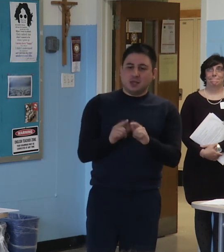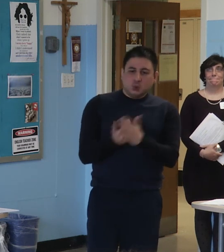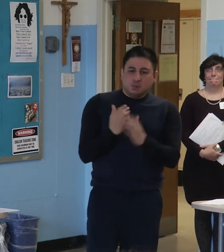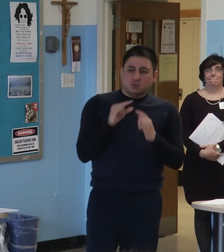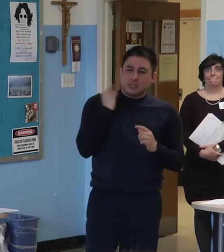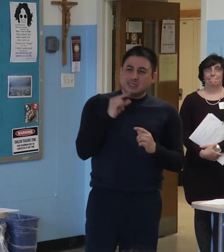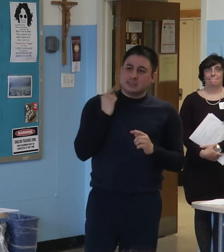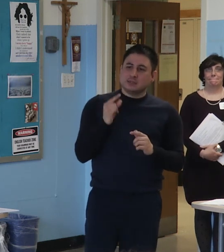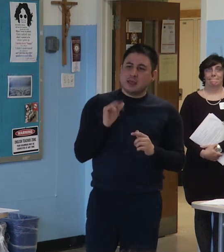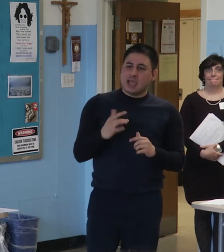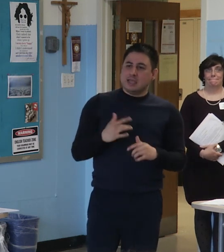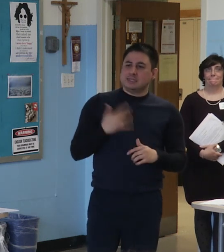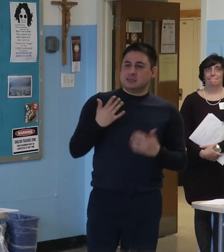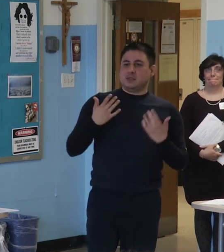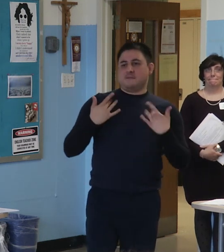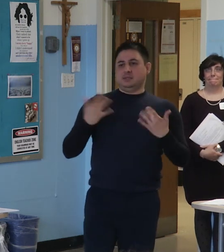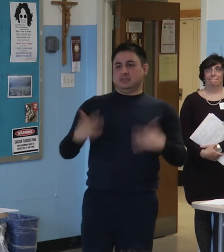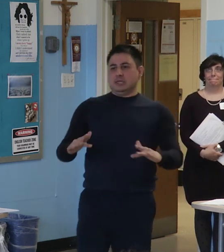know, in that sense of a sensitivity. And you know Francis